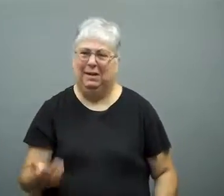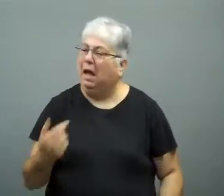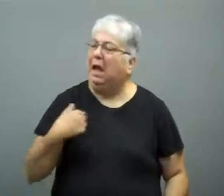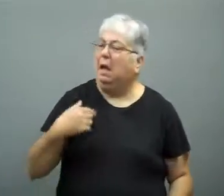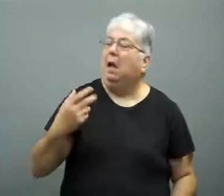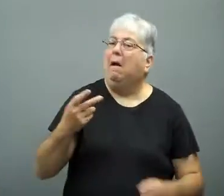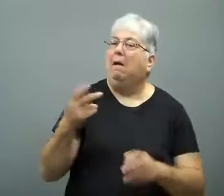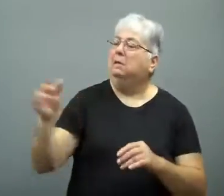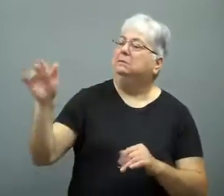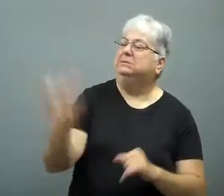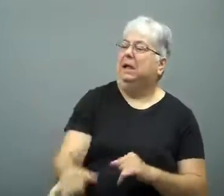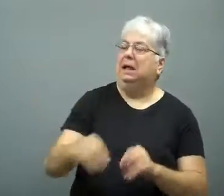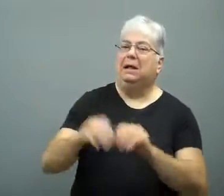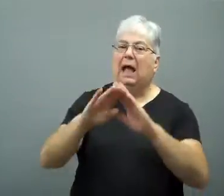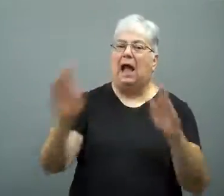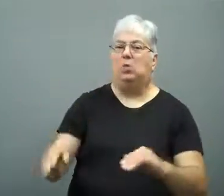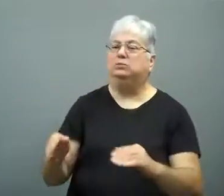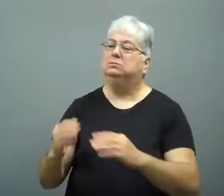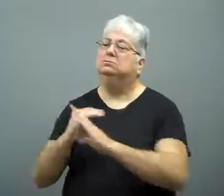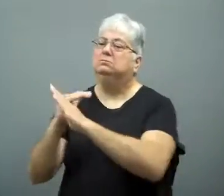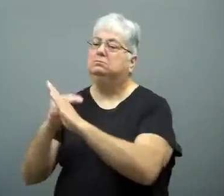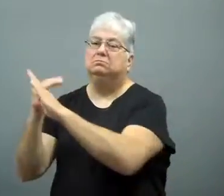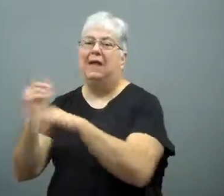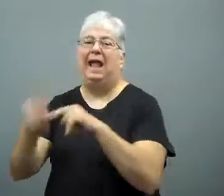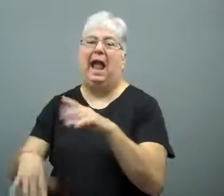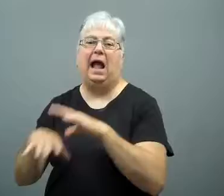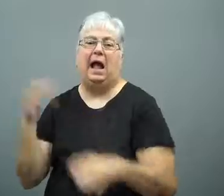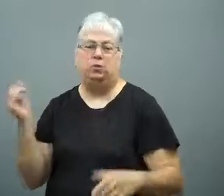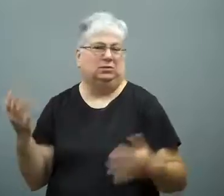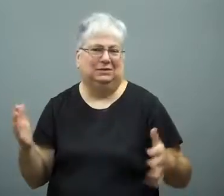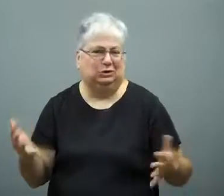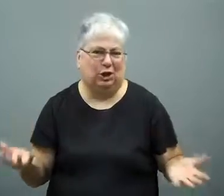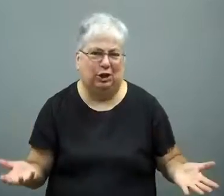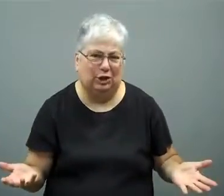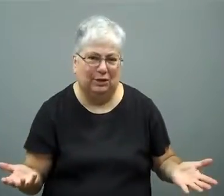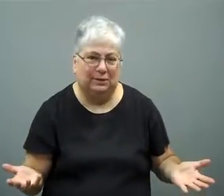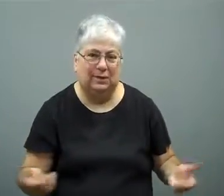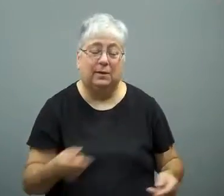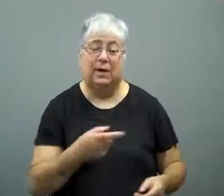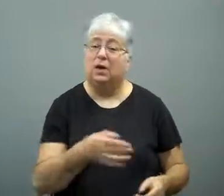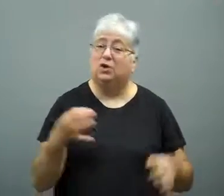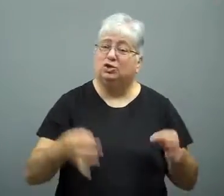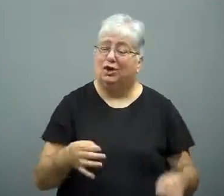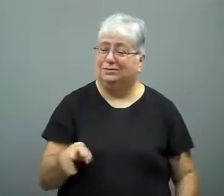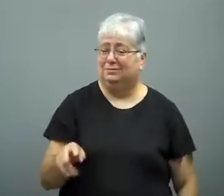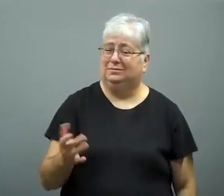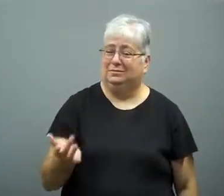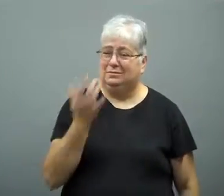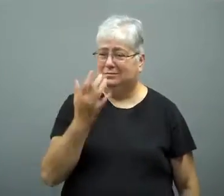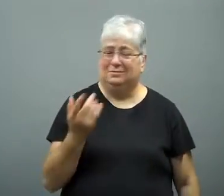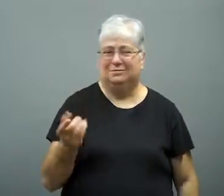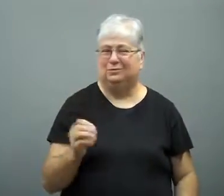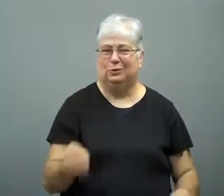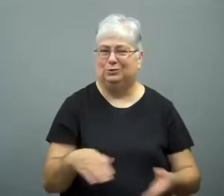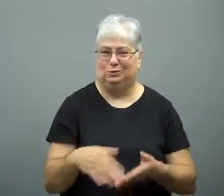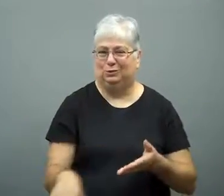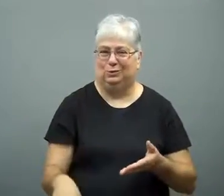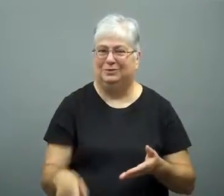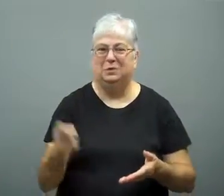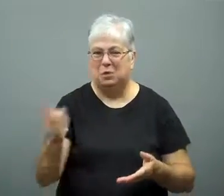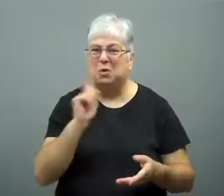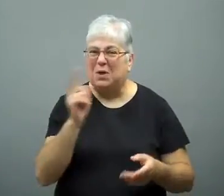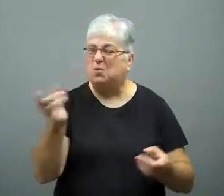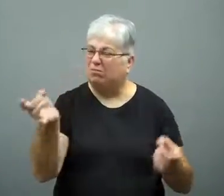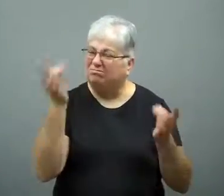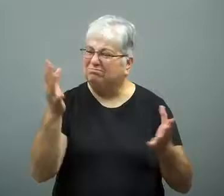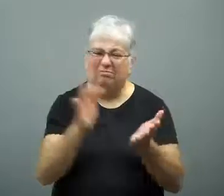He just kept them from leaving the house.